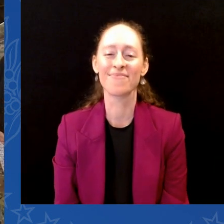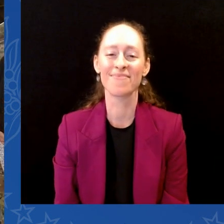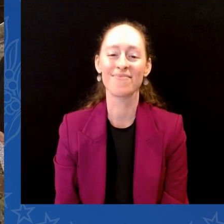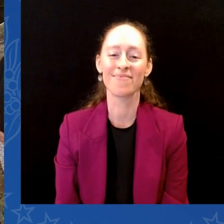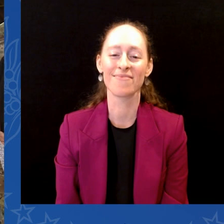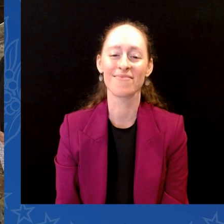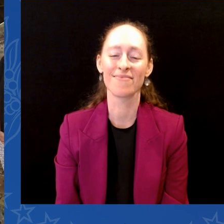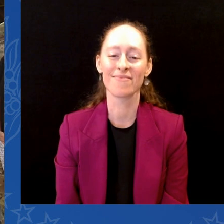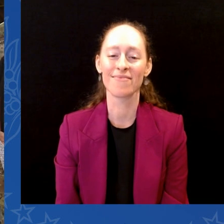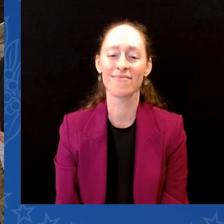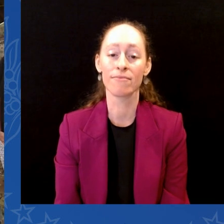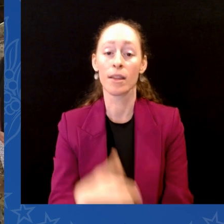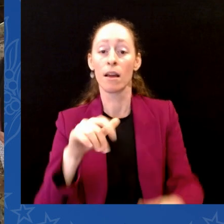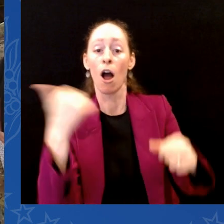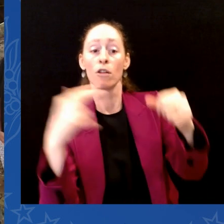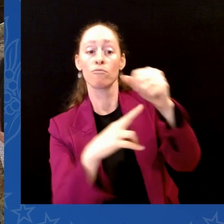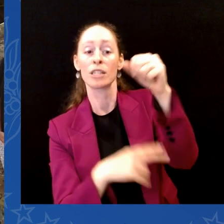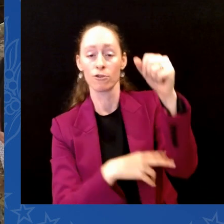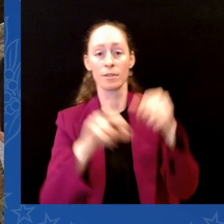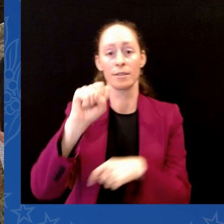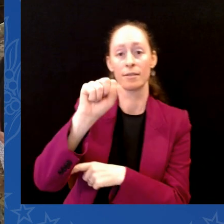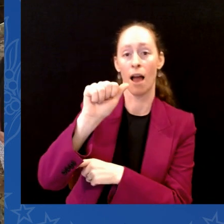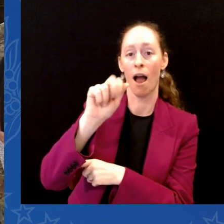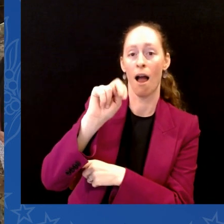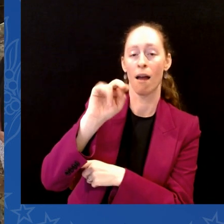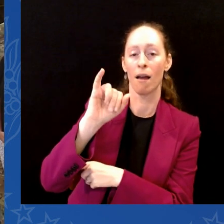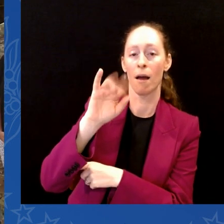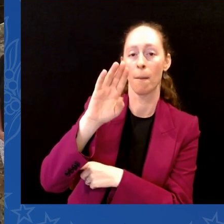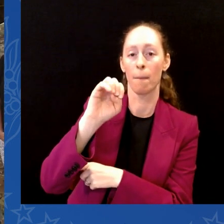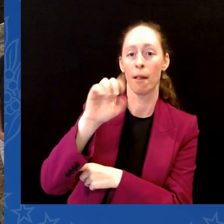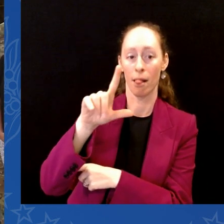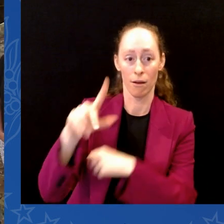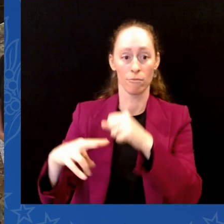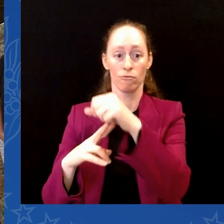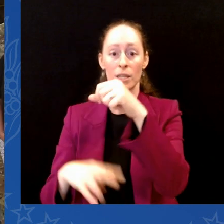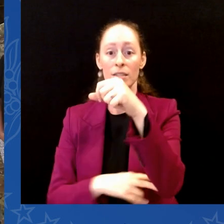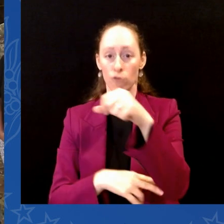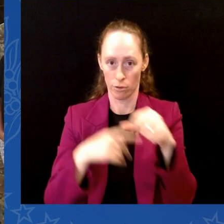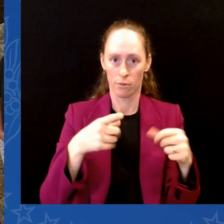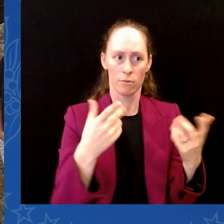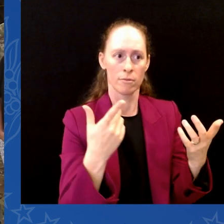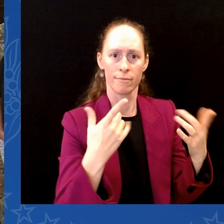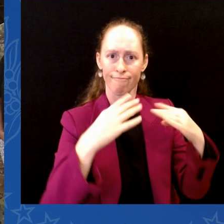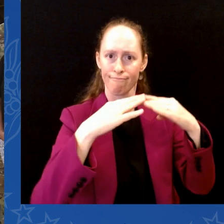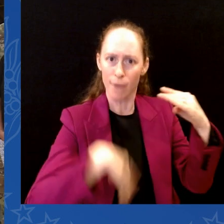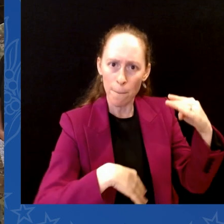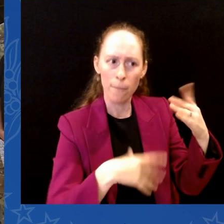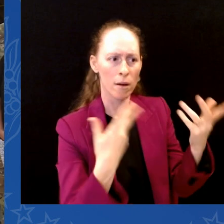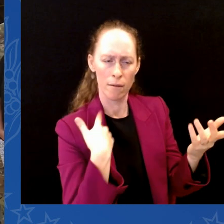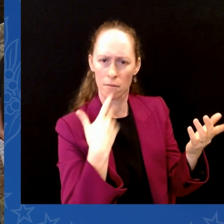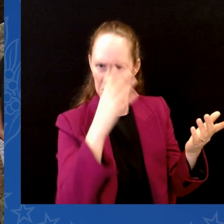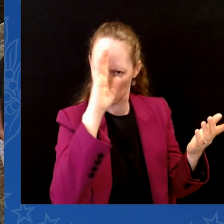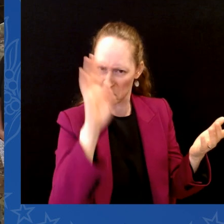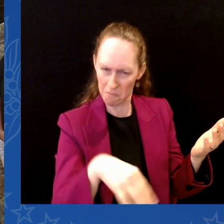We anticipate it being done this month in October, and that will provide access back on to Sanibel.